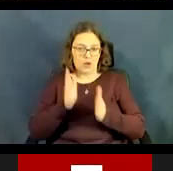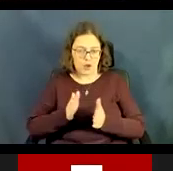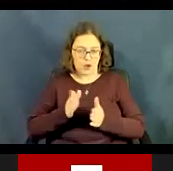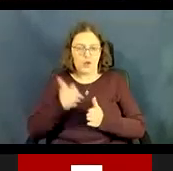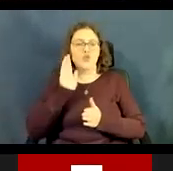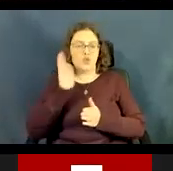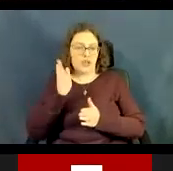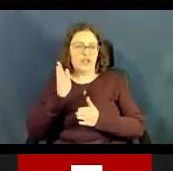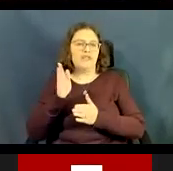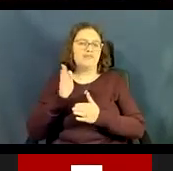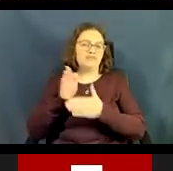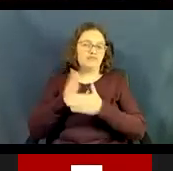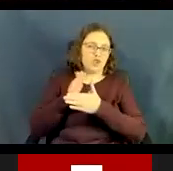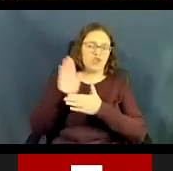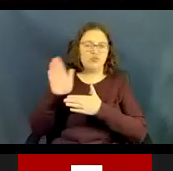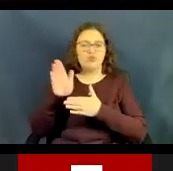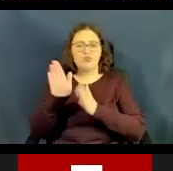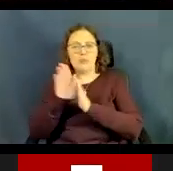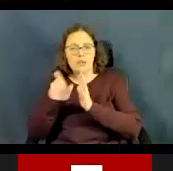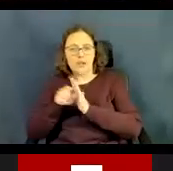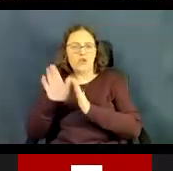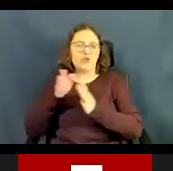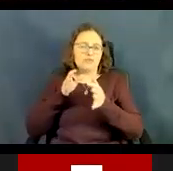of transition portfolio as part of that transition.